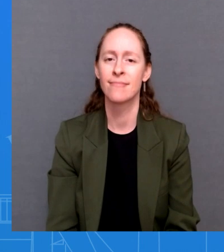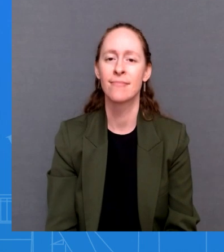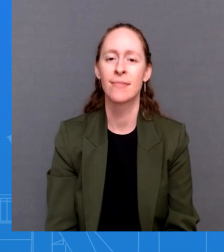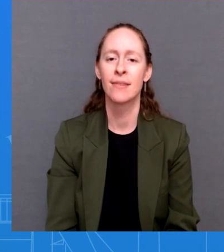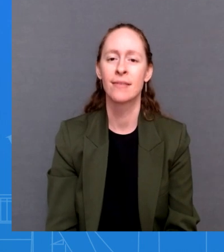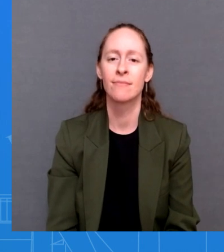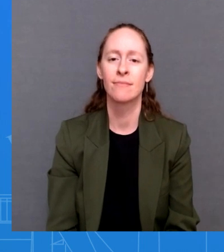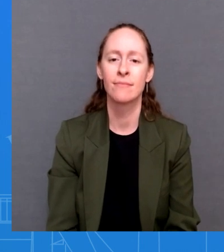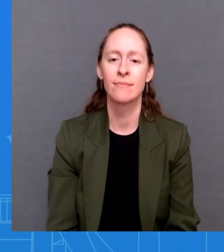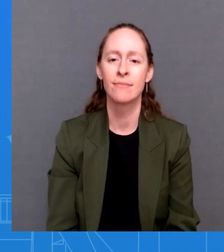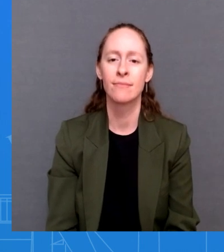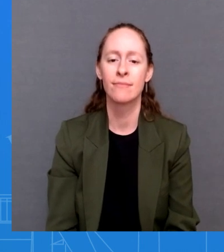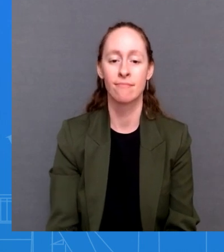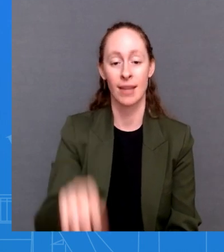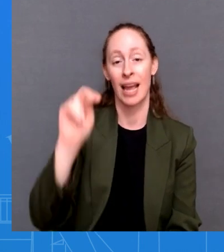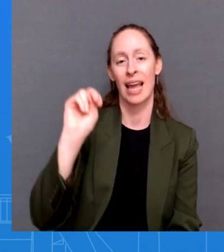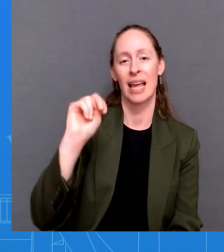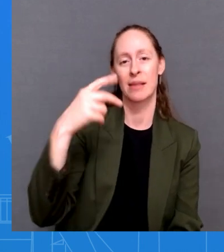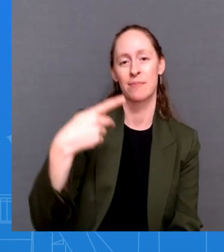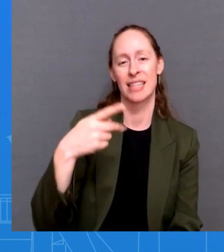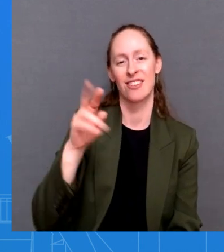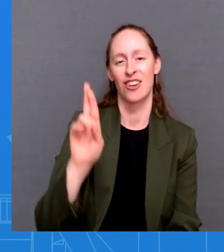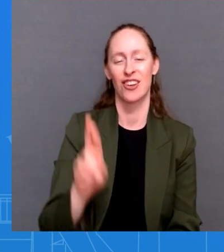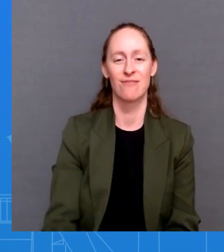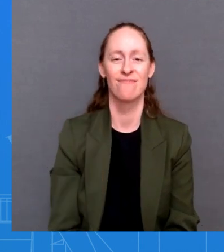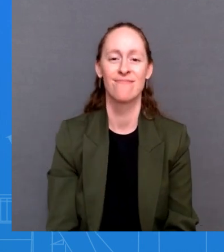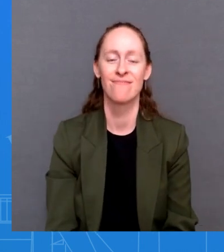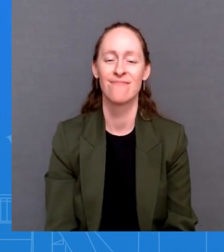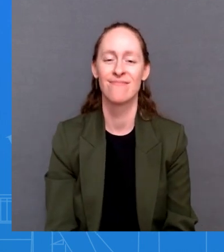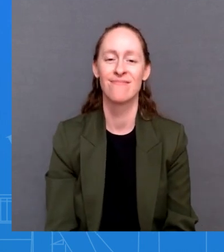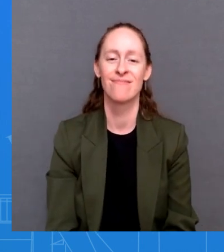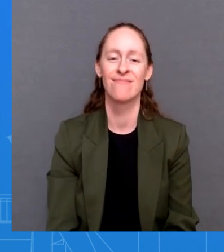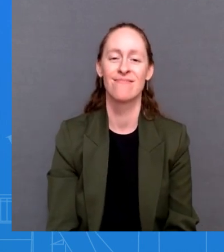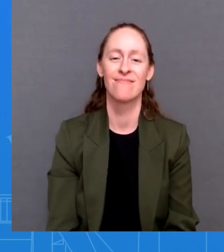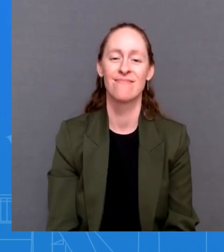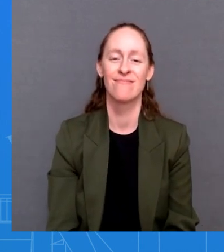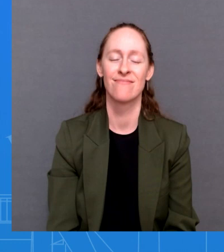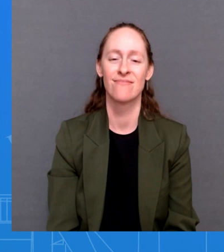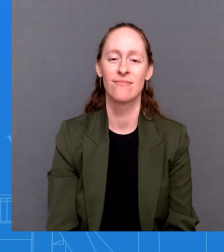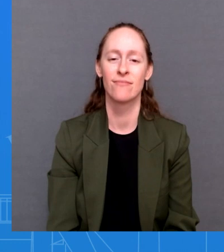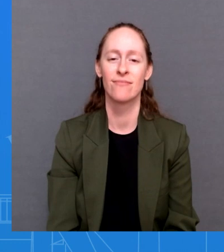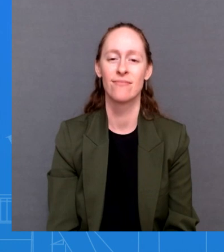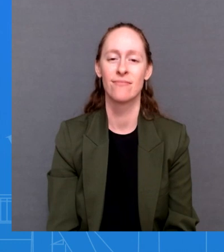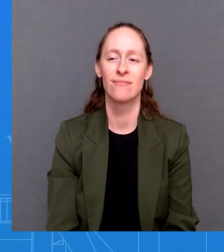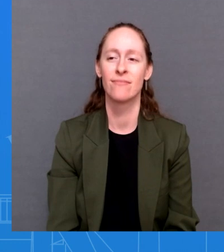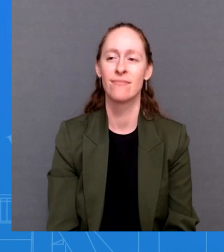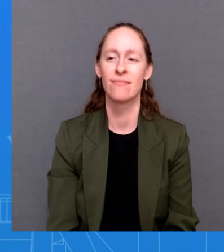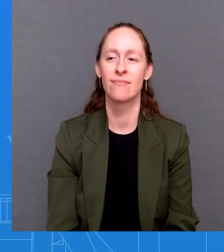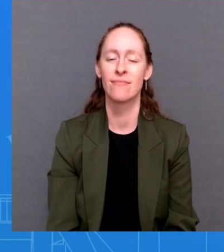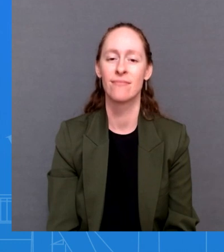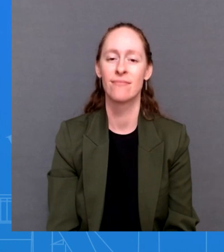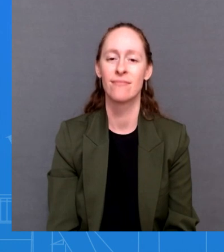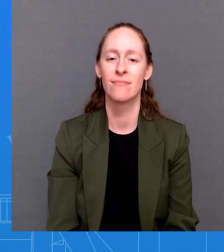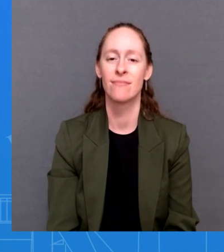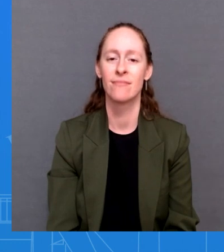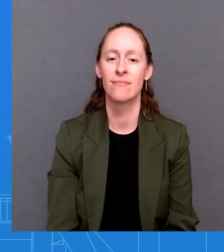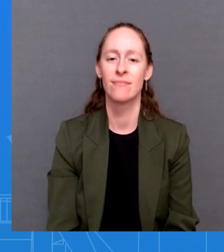The Press: Hi. Thanks for taking my question. I had a question about the epidemiology of the outbreak. So in New York and a few other cities,